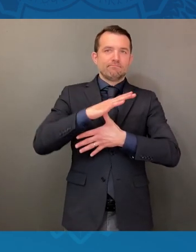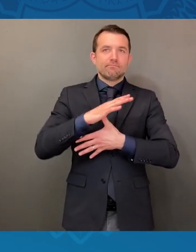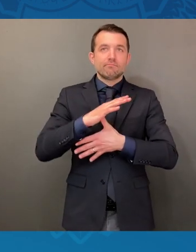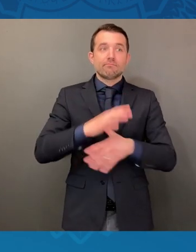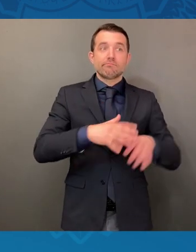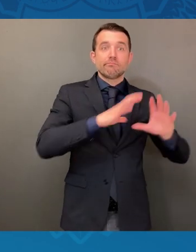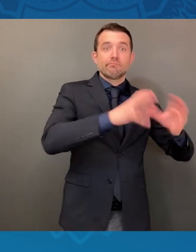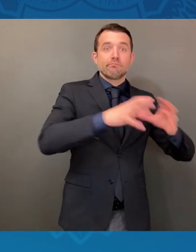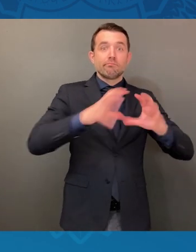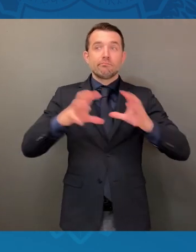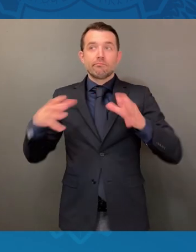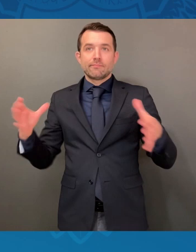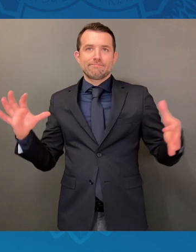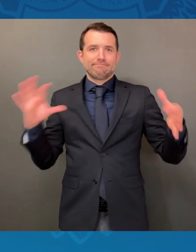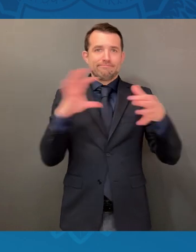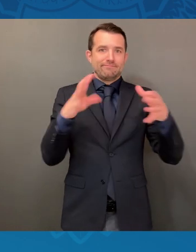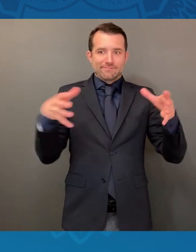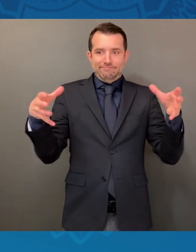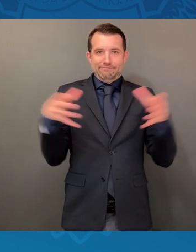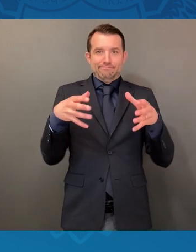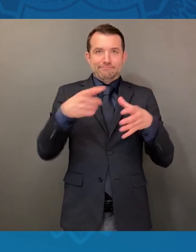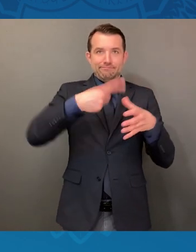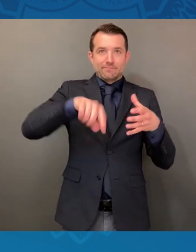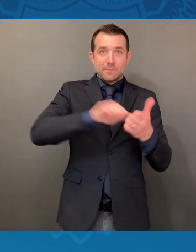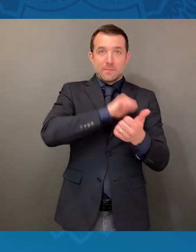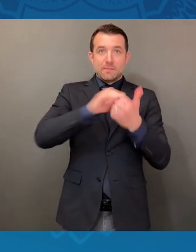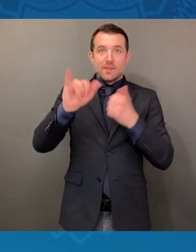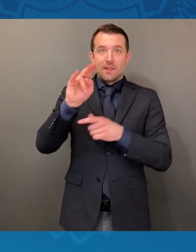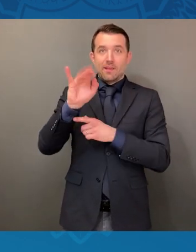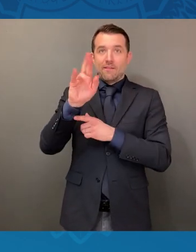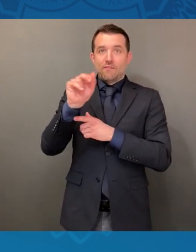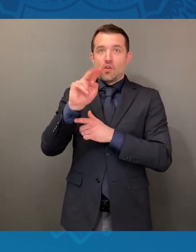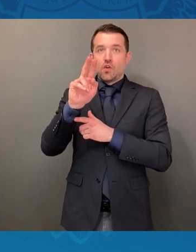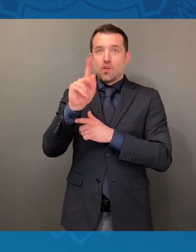we invested $65 billion to expand